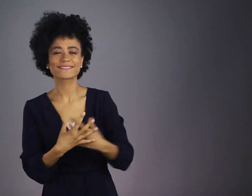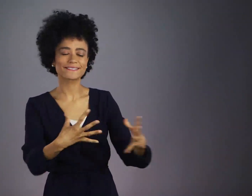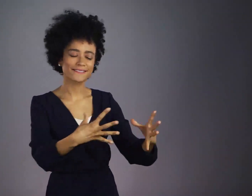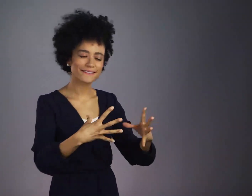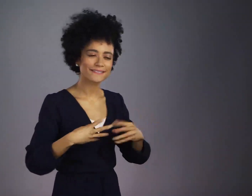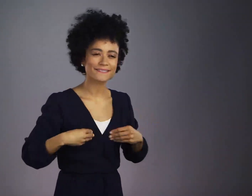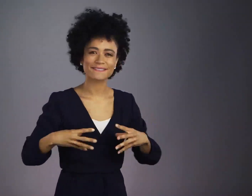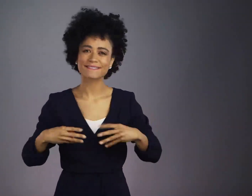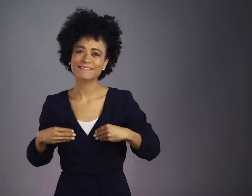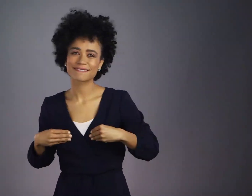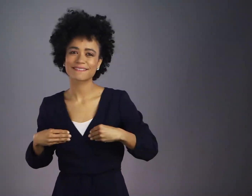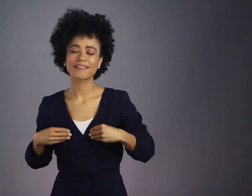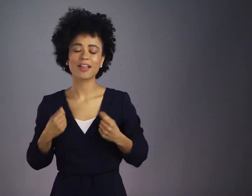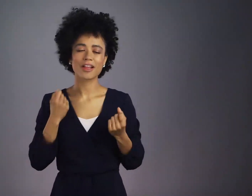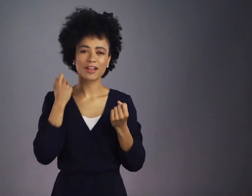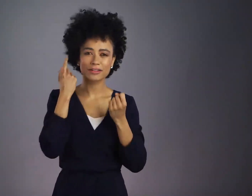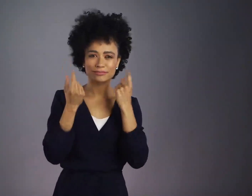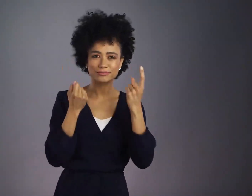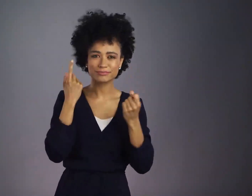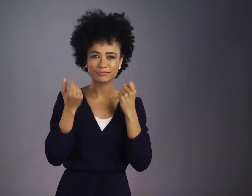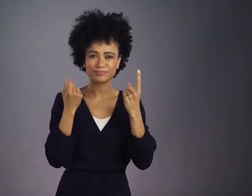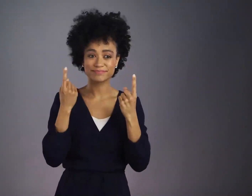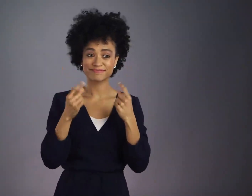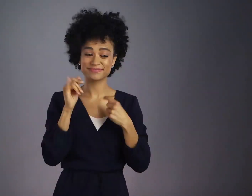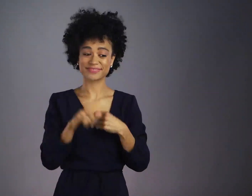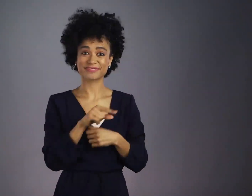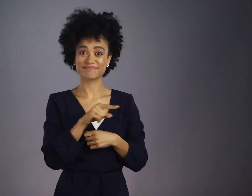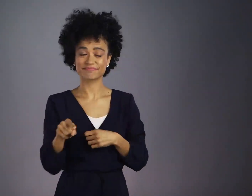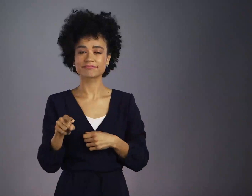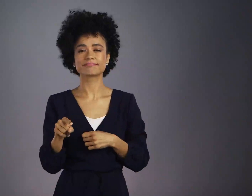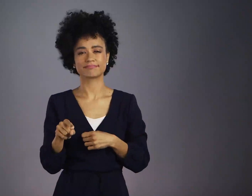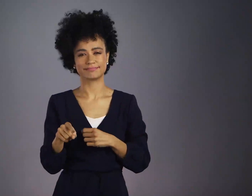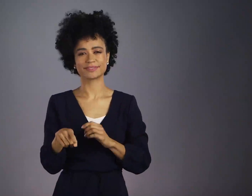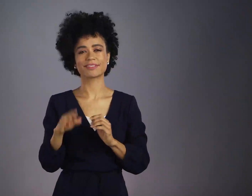Love and tolerance of others is our code.